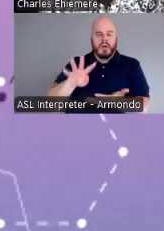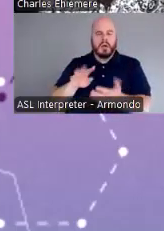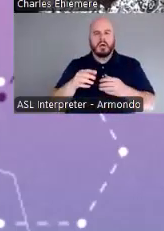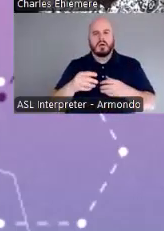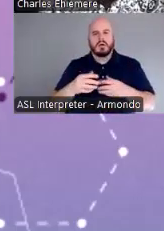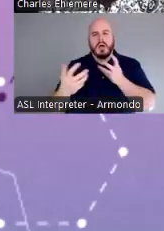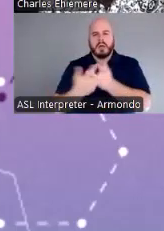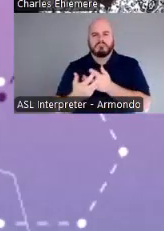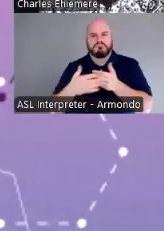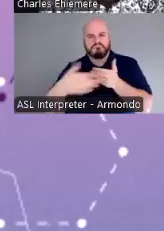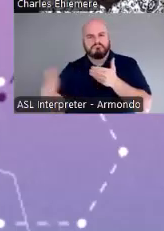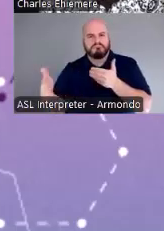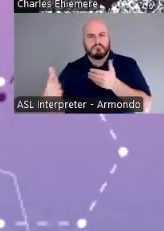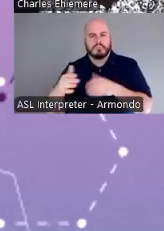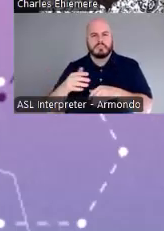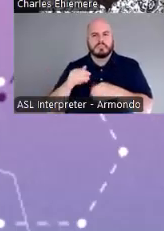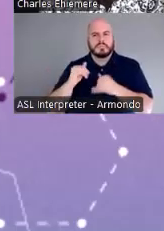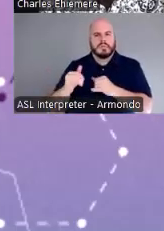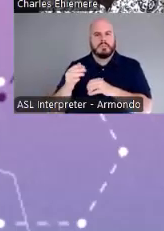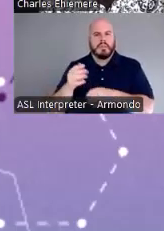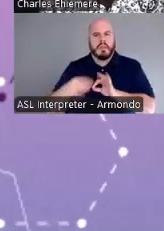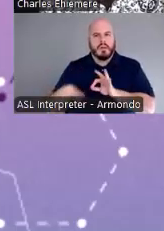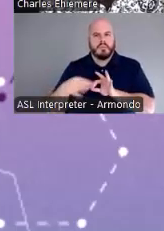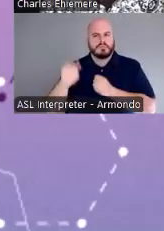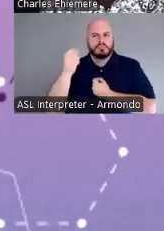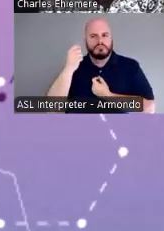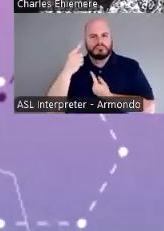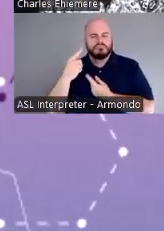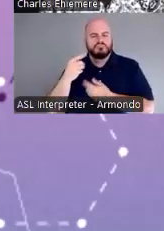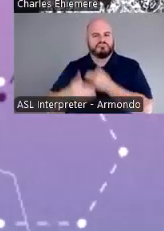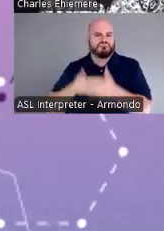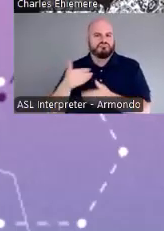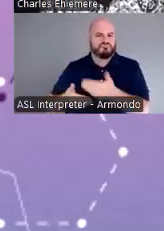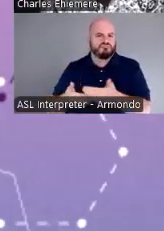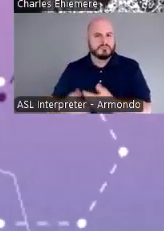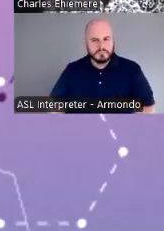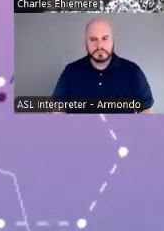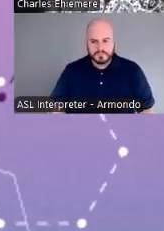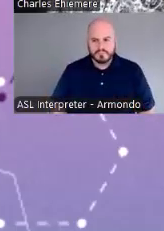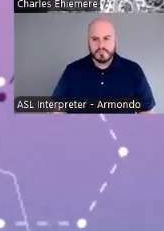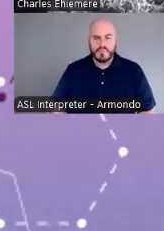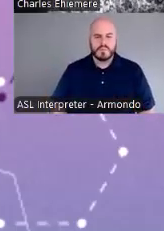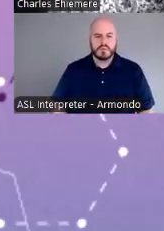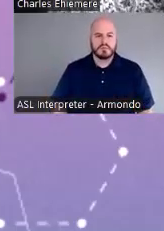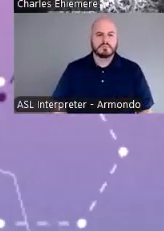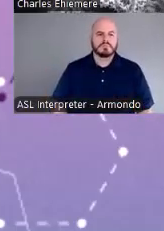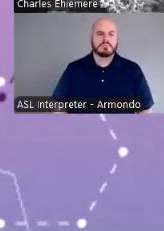or the platform in the language that is most suitable for them.